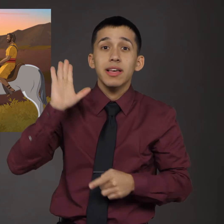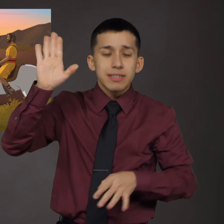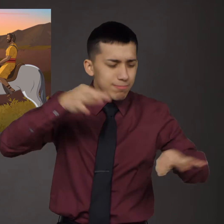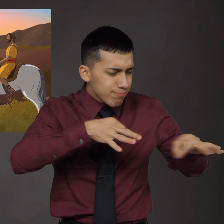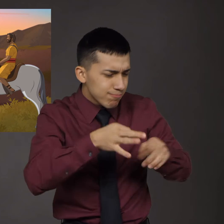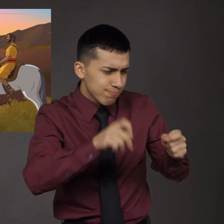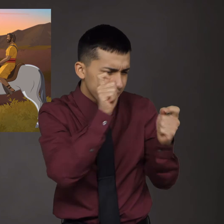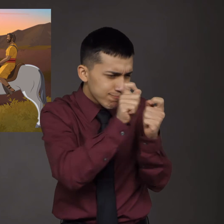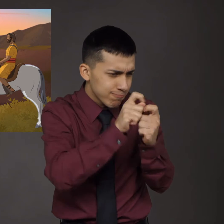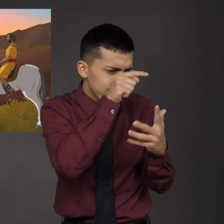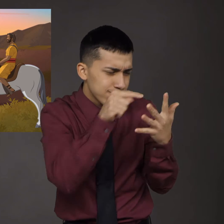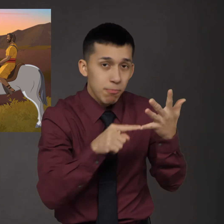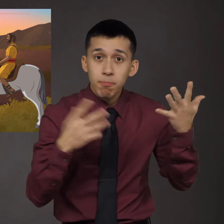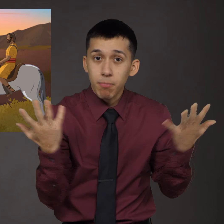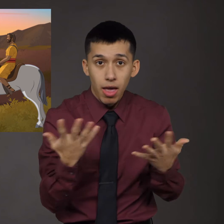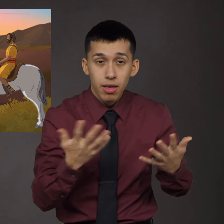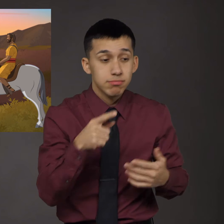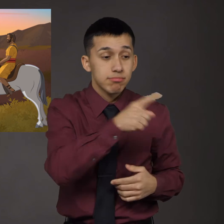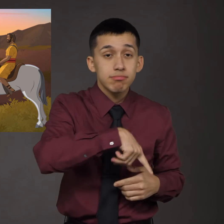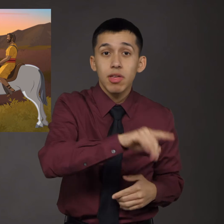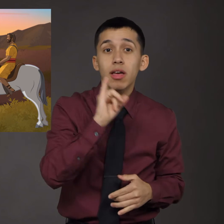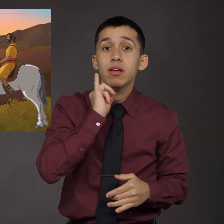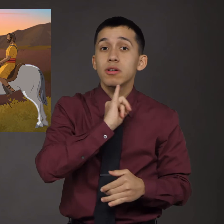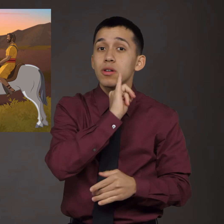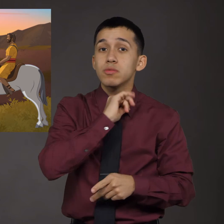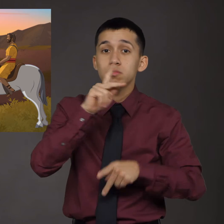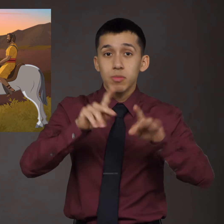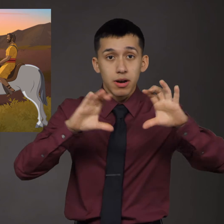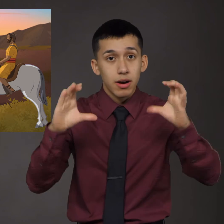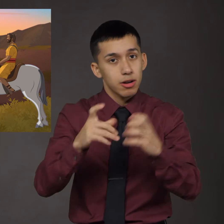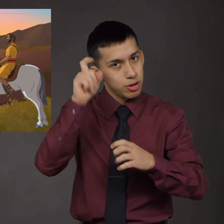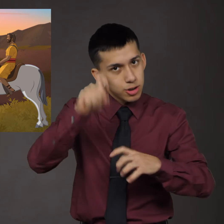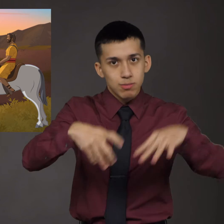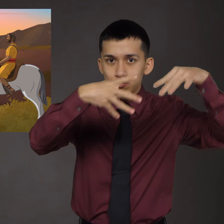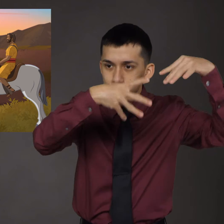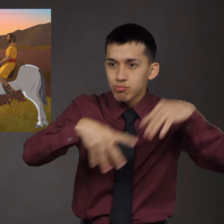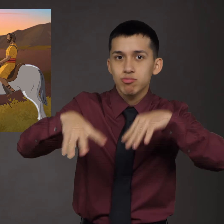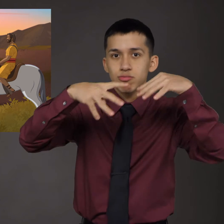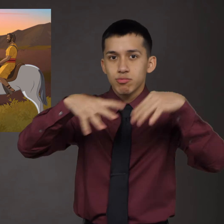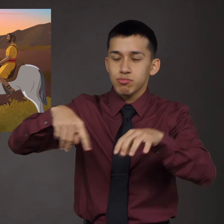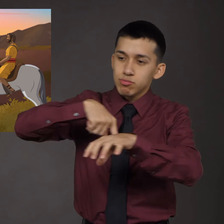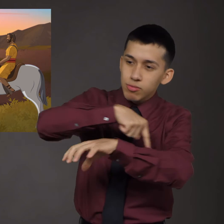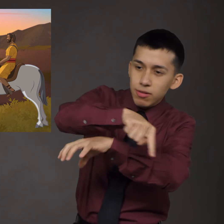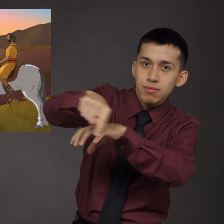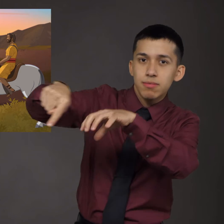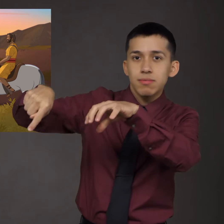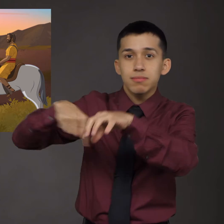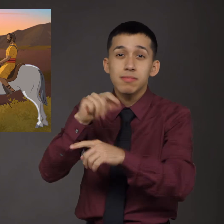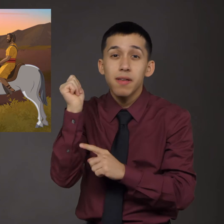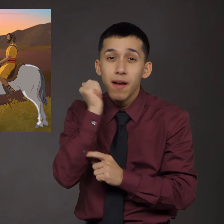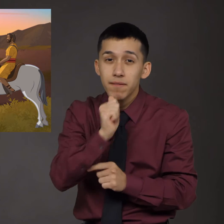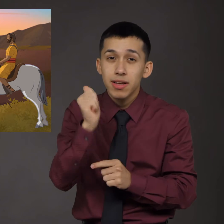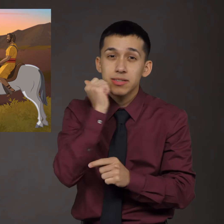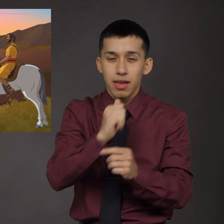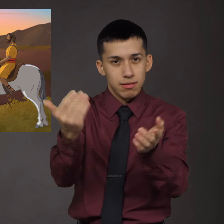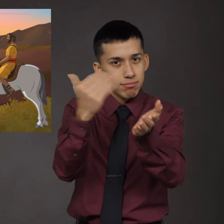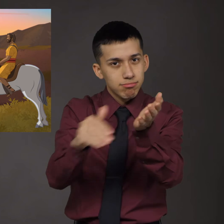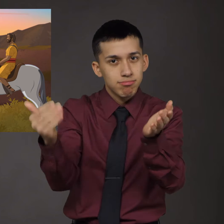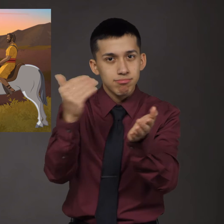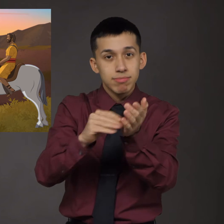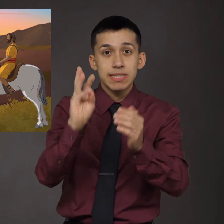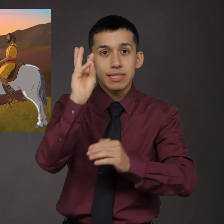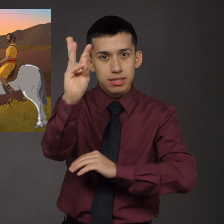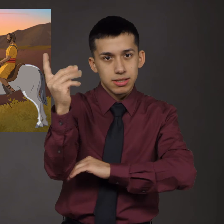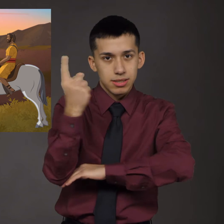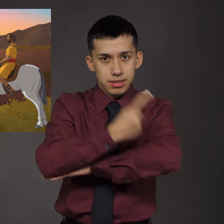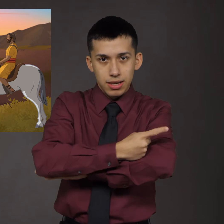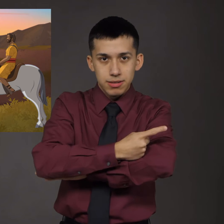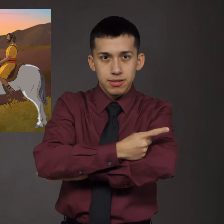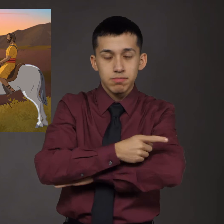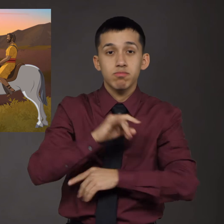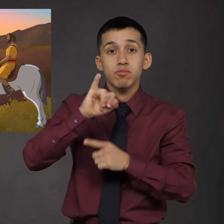He said the Israelites should march around Jericho every day for six days.